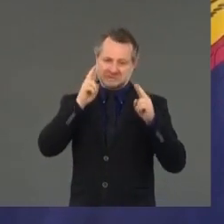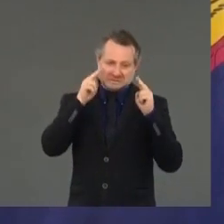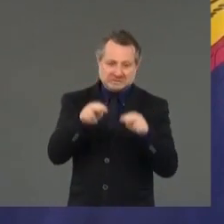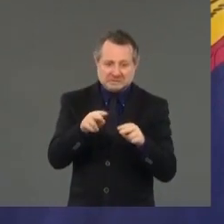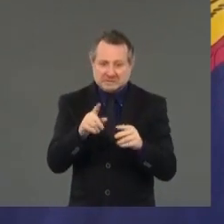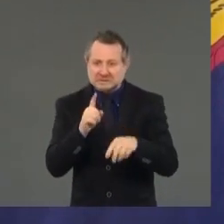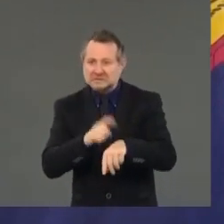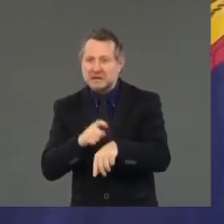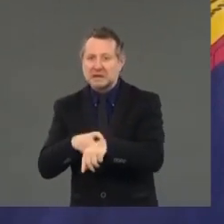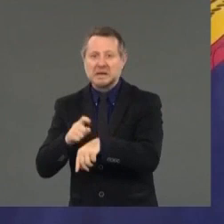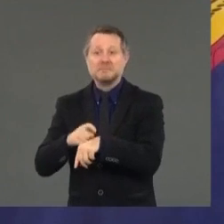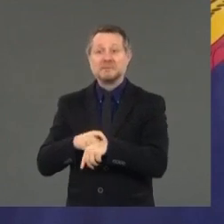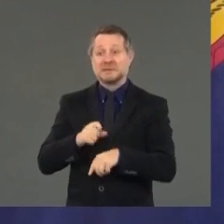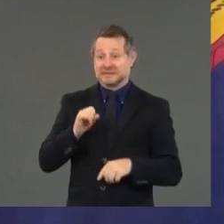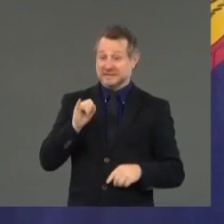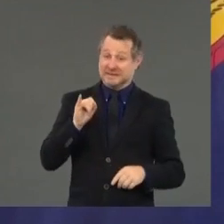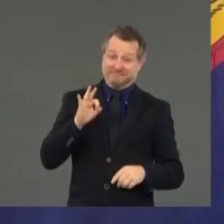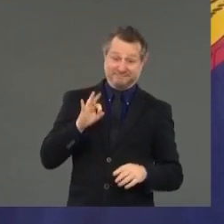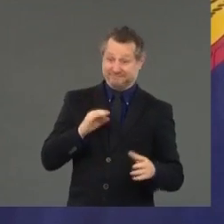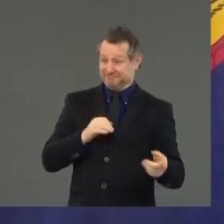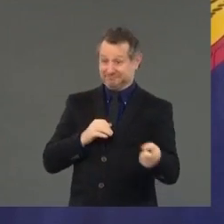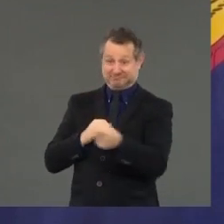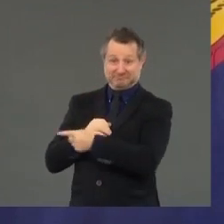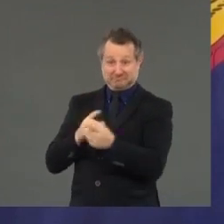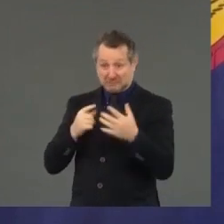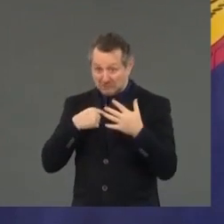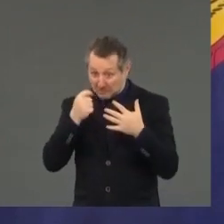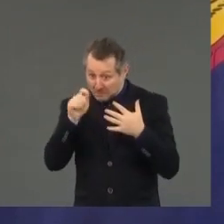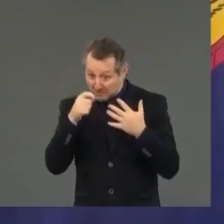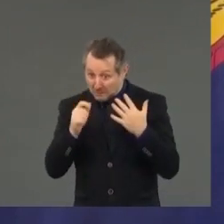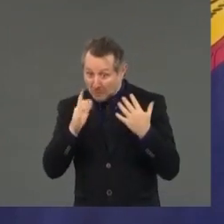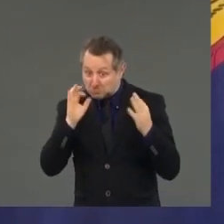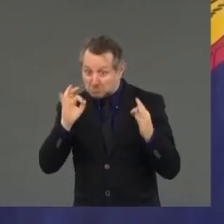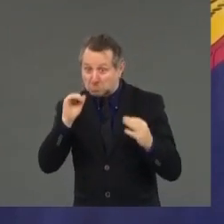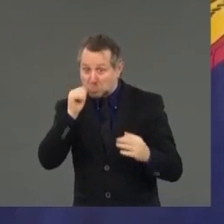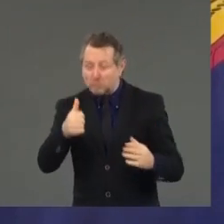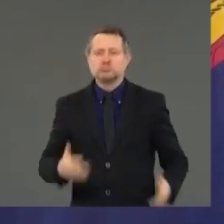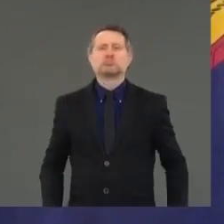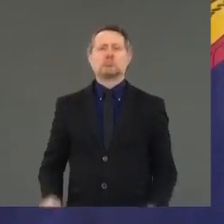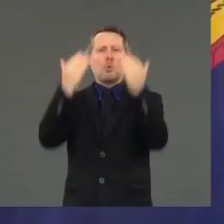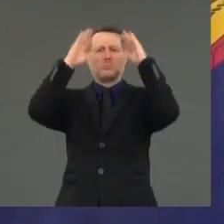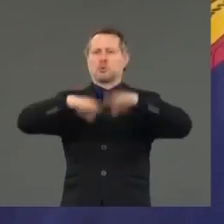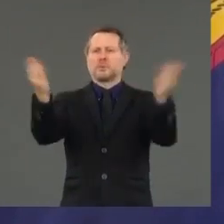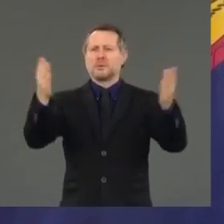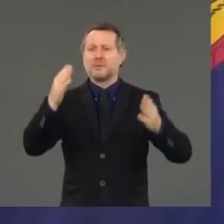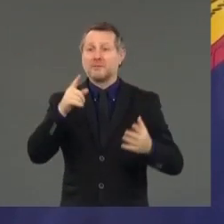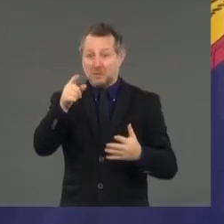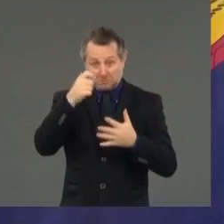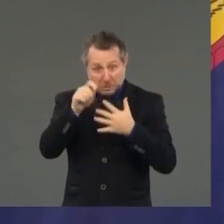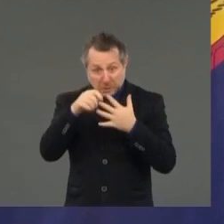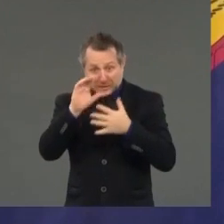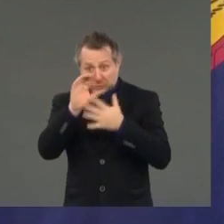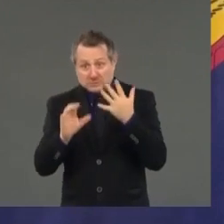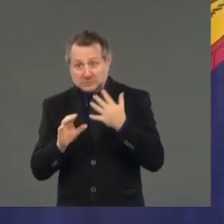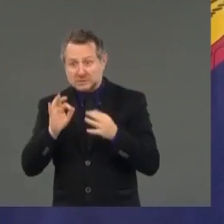YOU CAN'T DO IT BY TIME. IF YOU MAKE THOSE NUMBERS TOMORROW YOU OPEN TOMORROW.